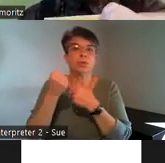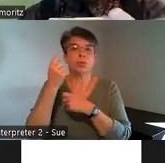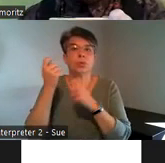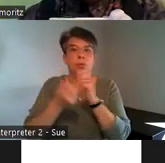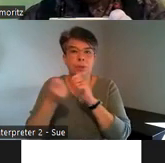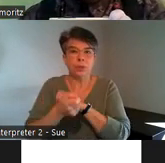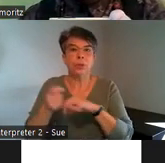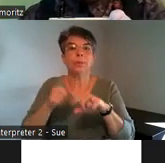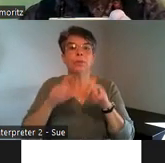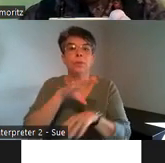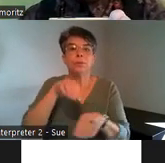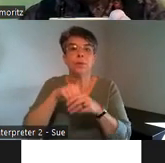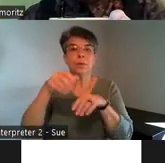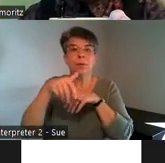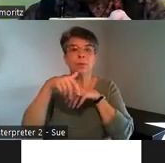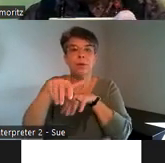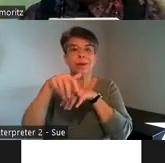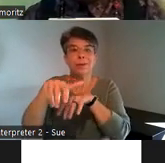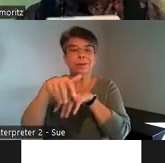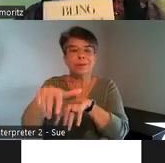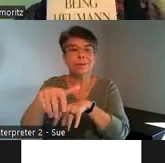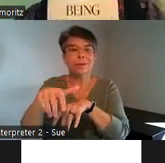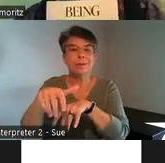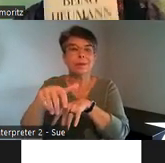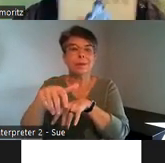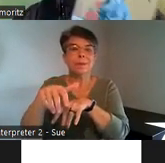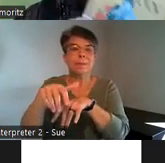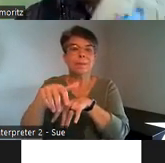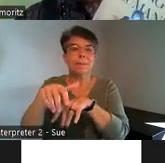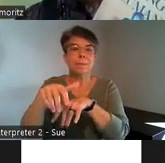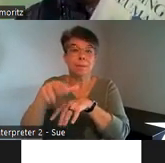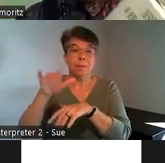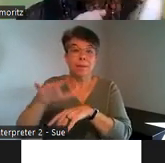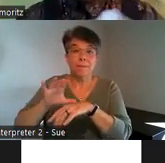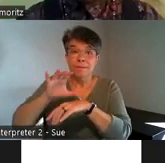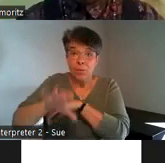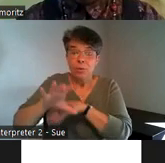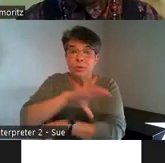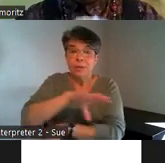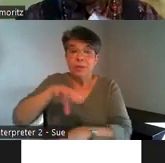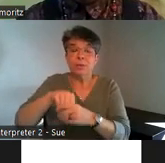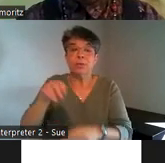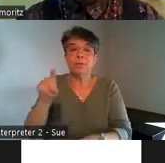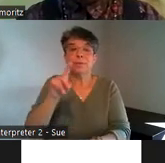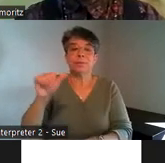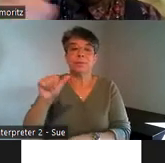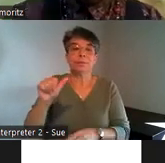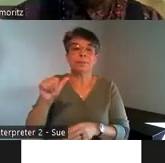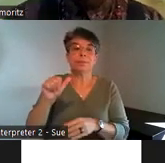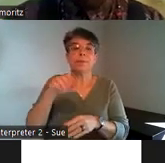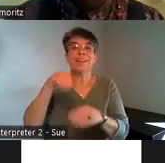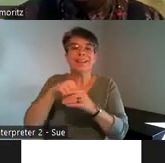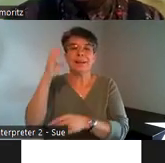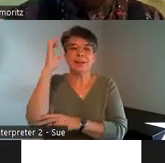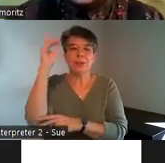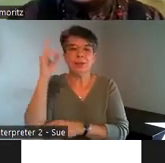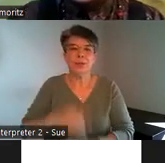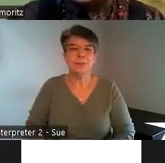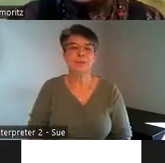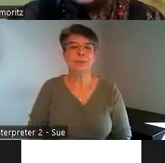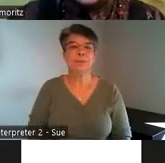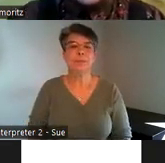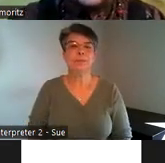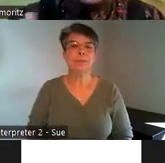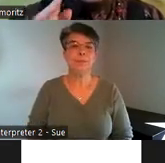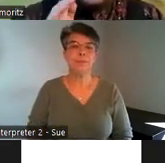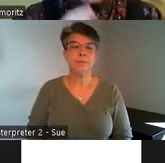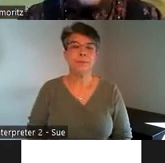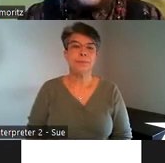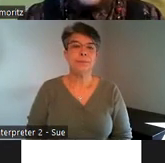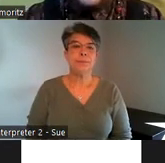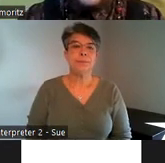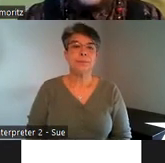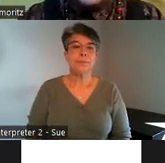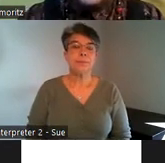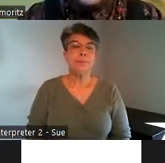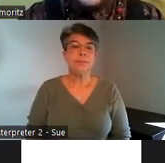of the rally that forced inclusion of disabled people within education spaces um before Judith